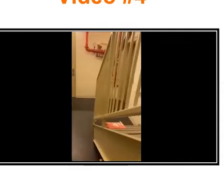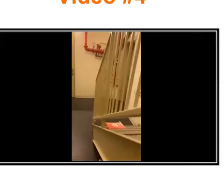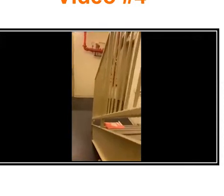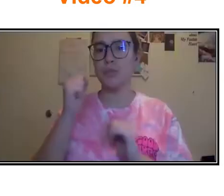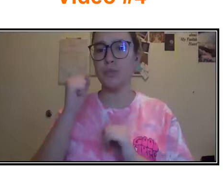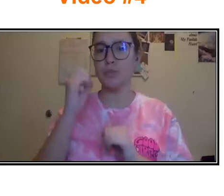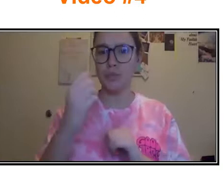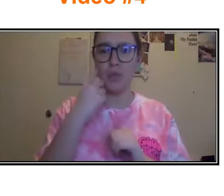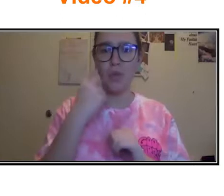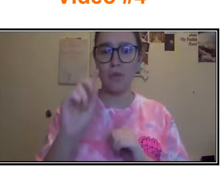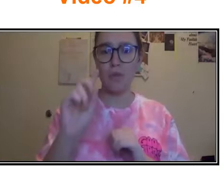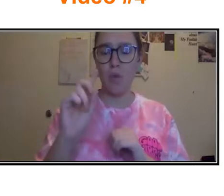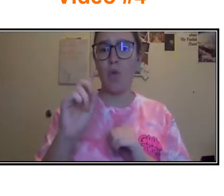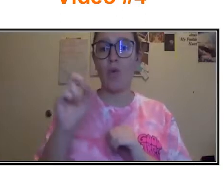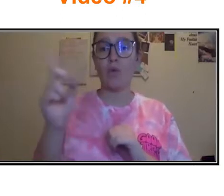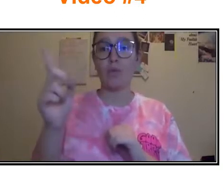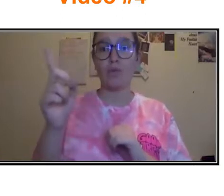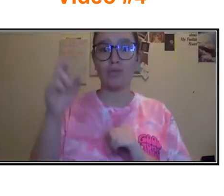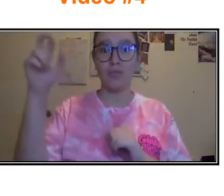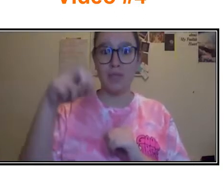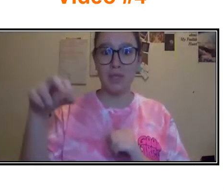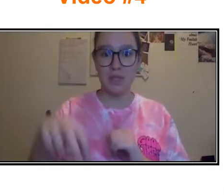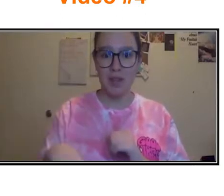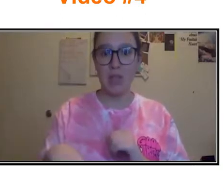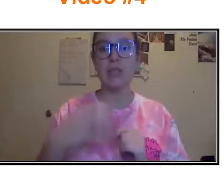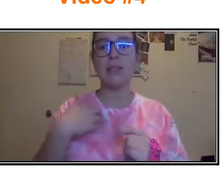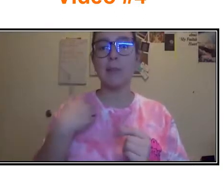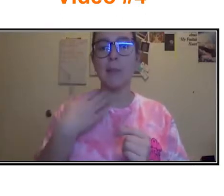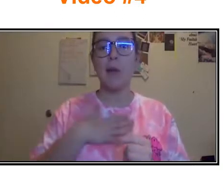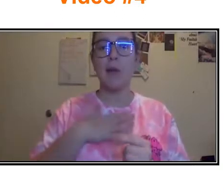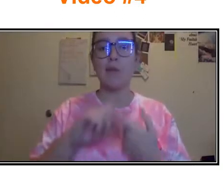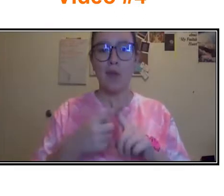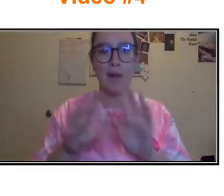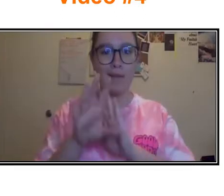Ha ha ha! So, for this, going down the stairs,